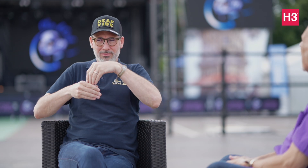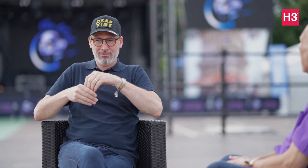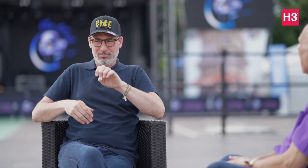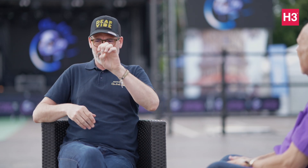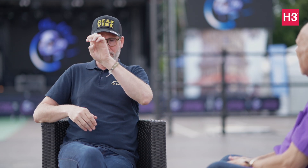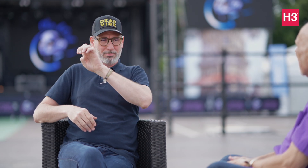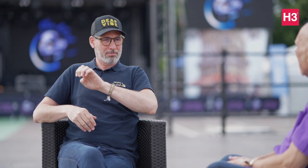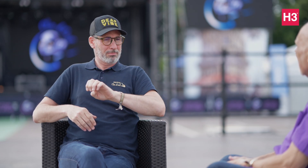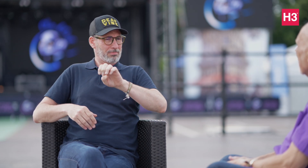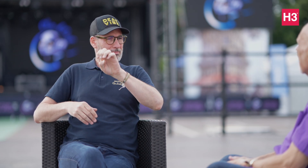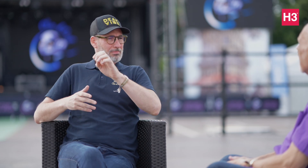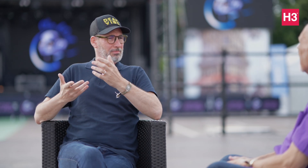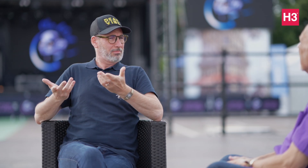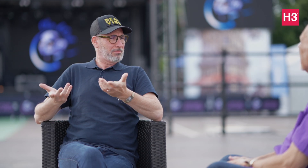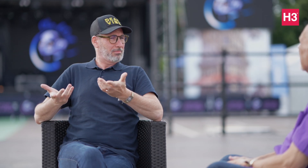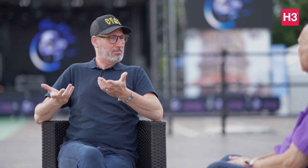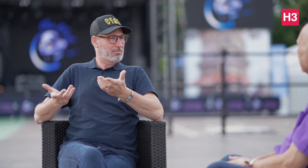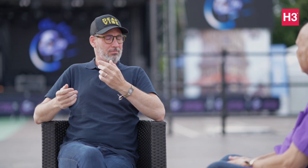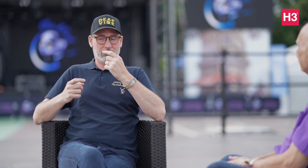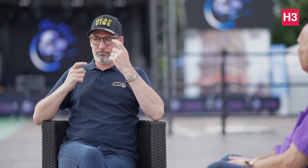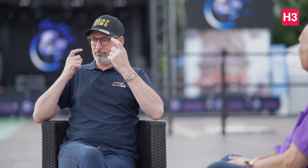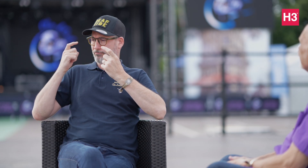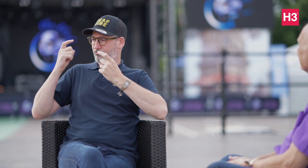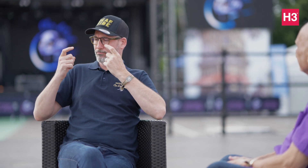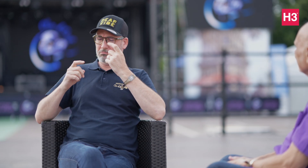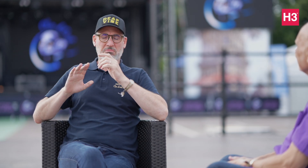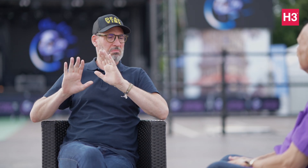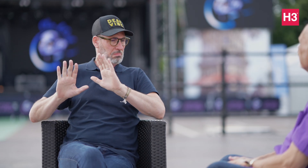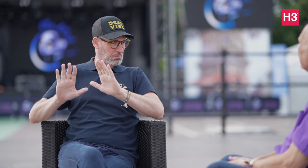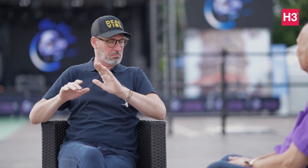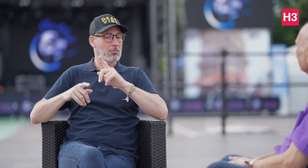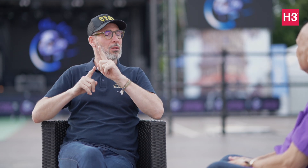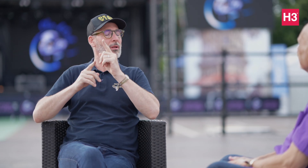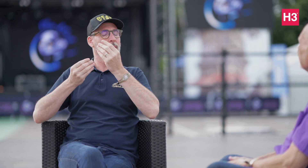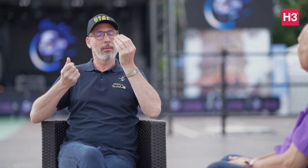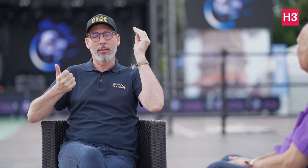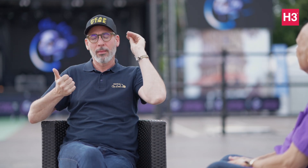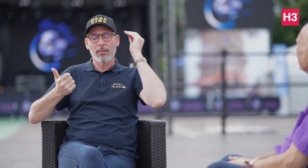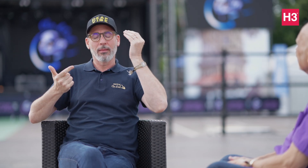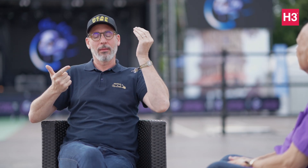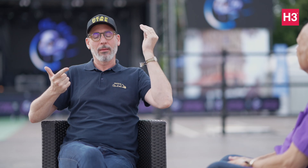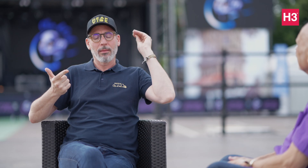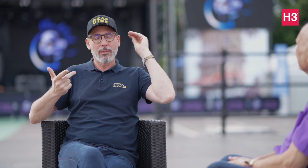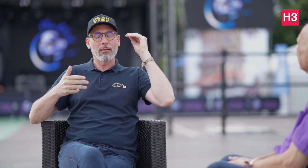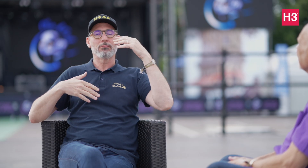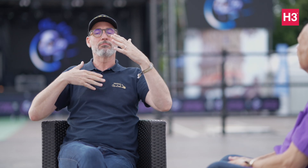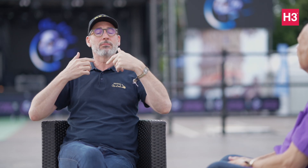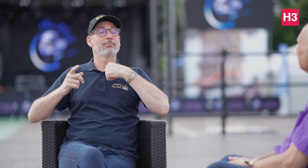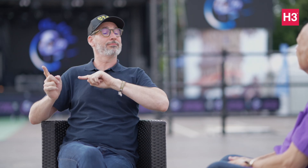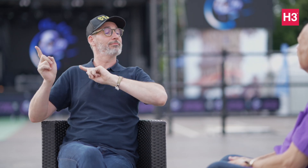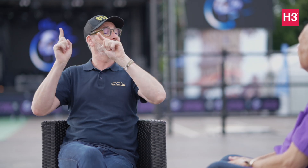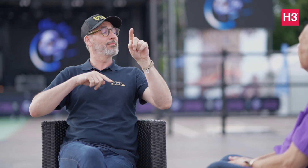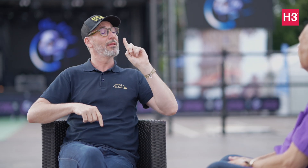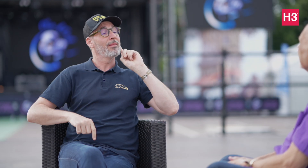We were all in Europe, yet no one seemed to know each other? This thought stayed with me.